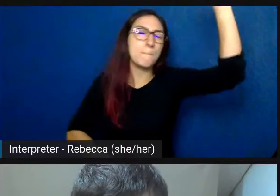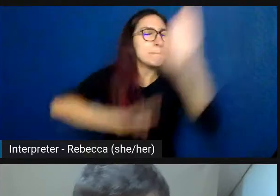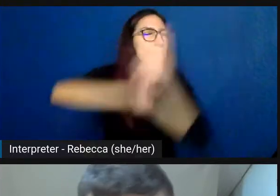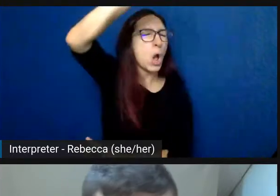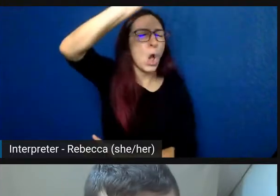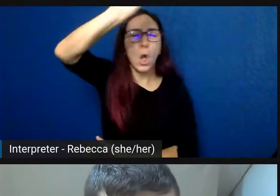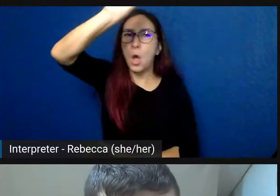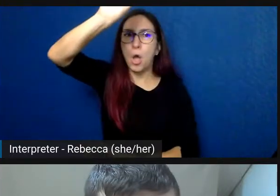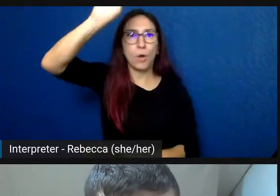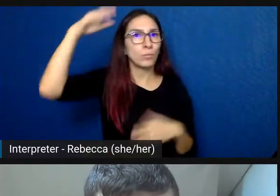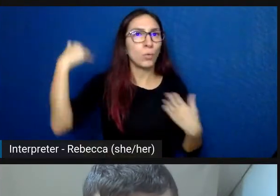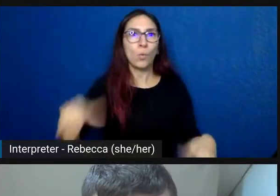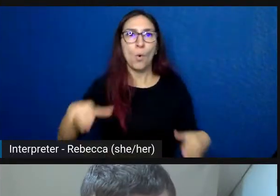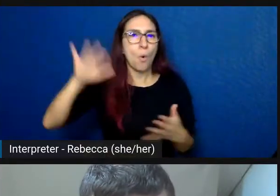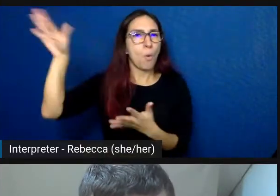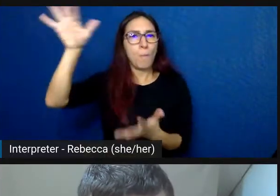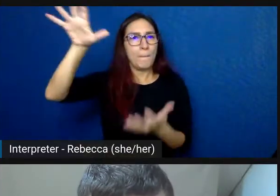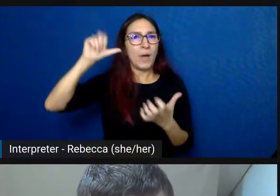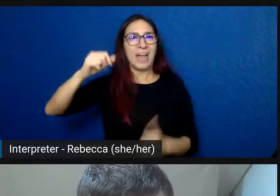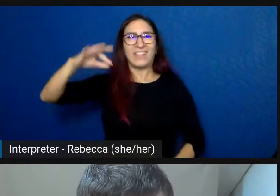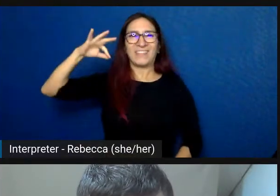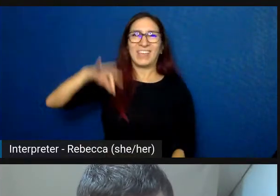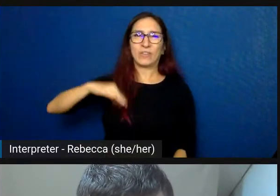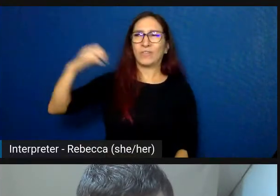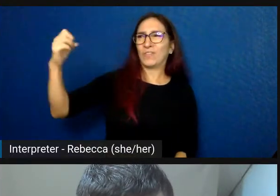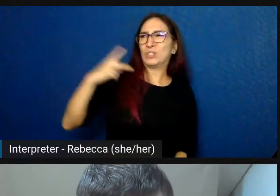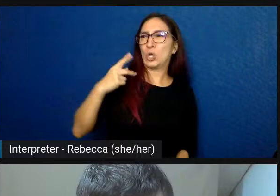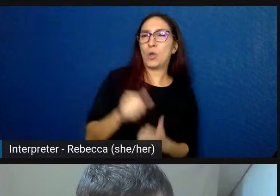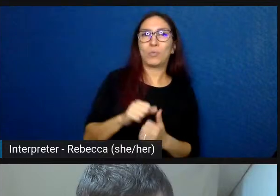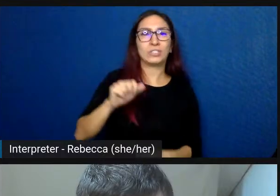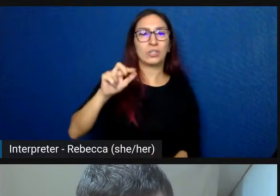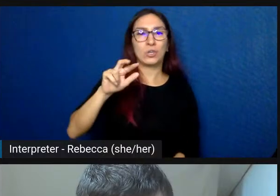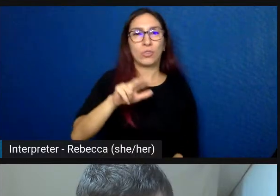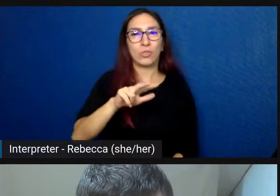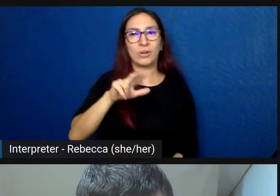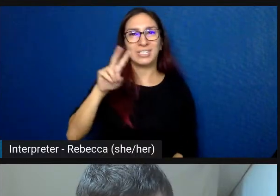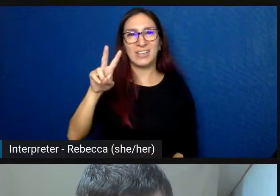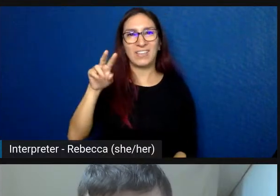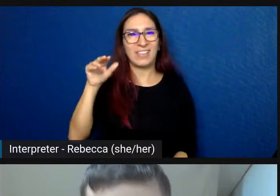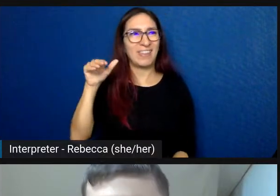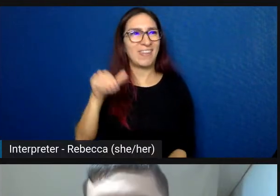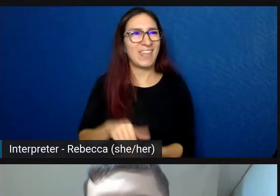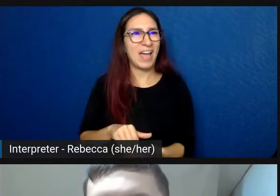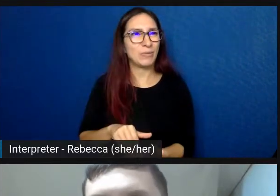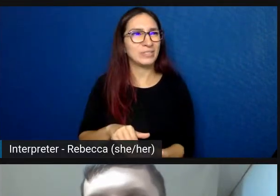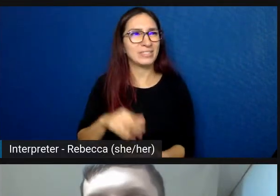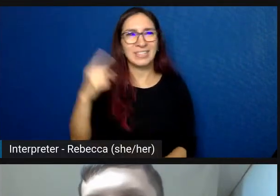they needed to make their sales skyrocketed. I think the return on